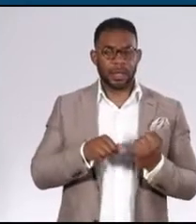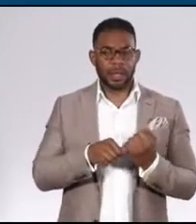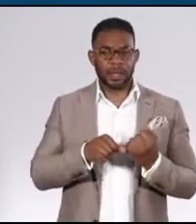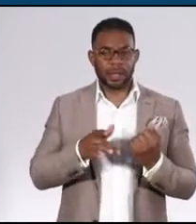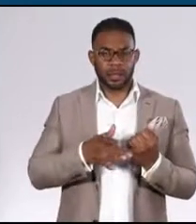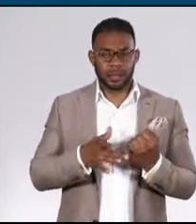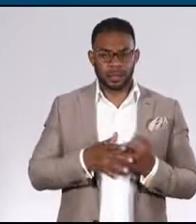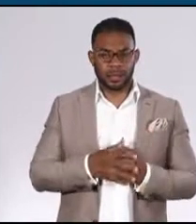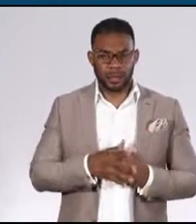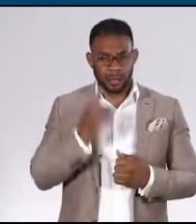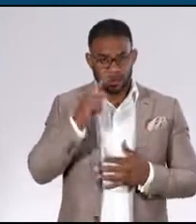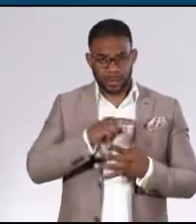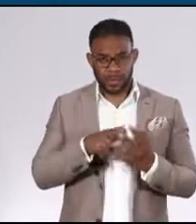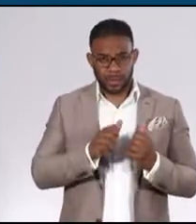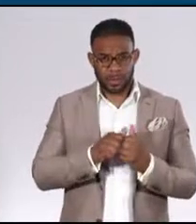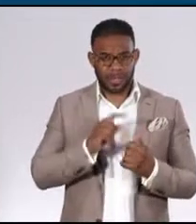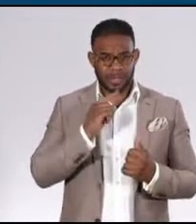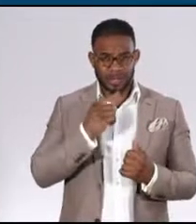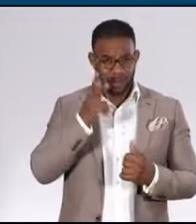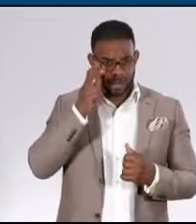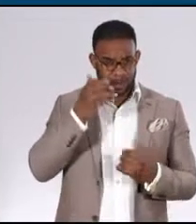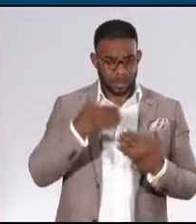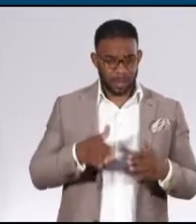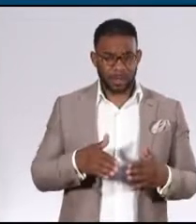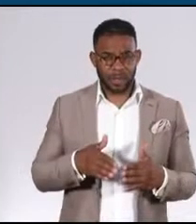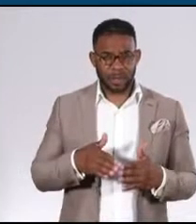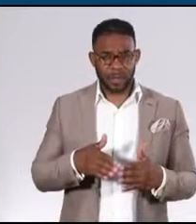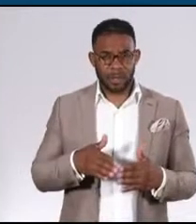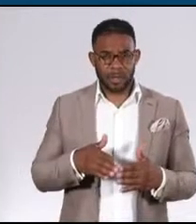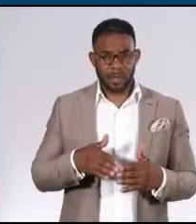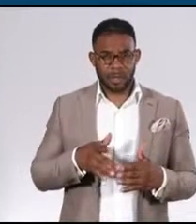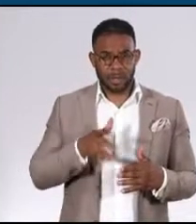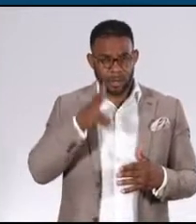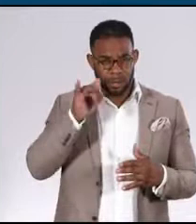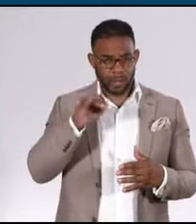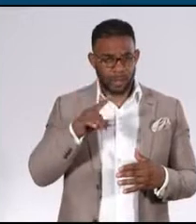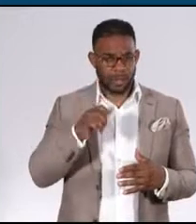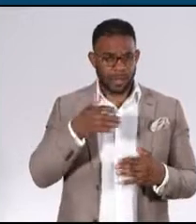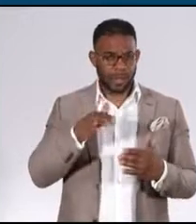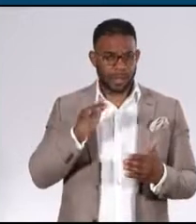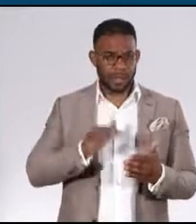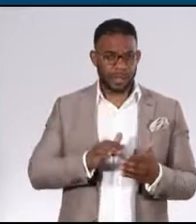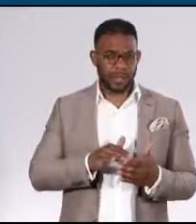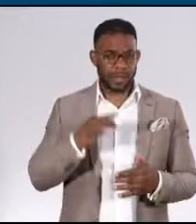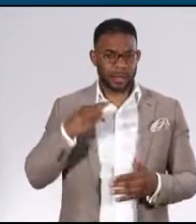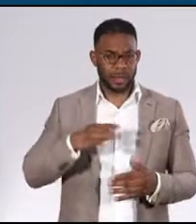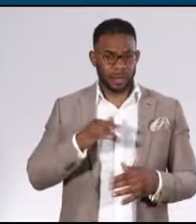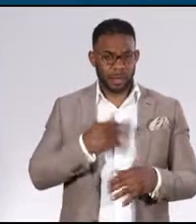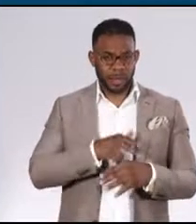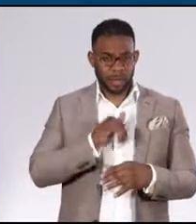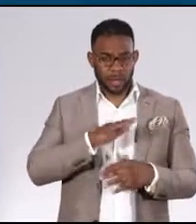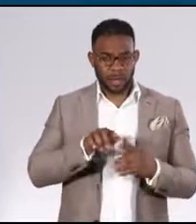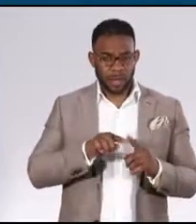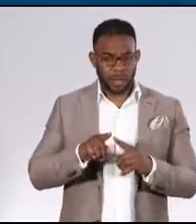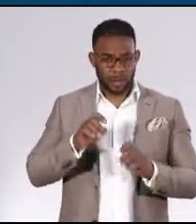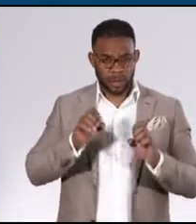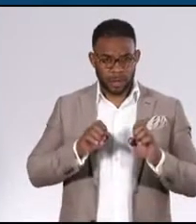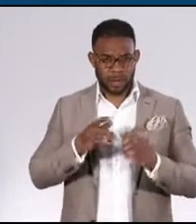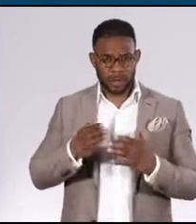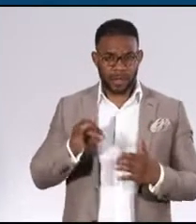uh for those with more severe hearing losses were were hearing aids will be less beneficial is when patients are also evaluated for things like cochran plantation,